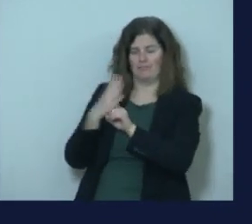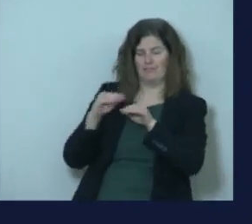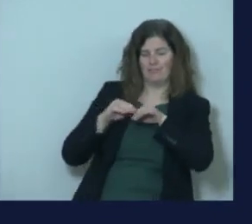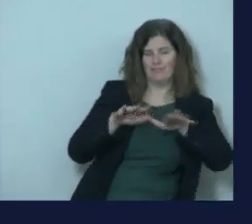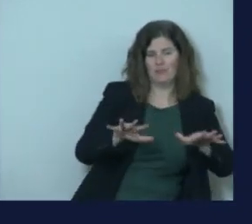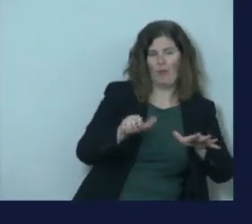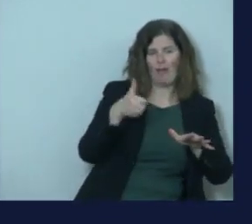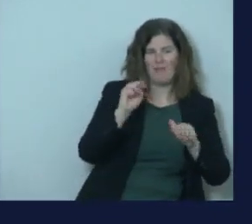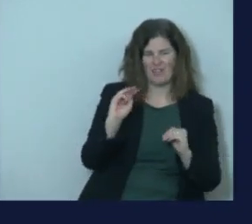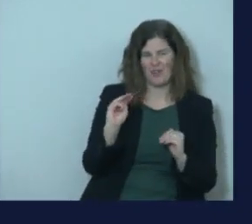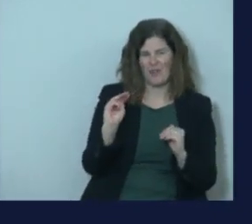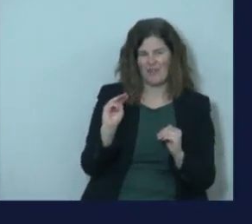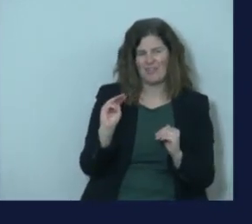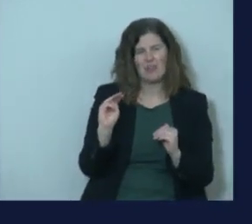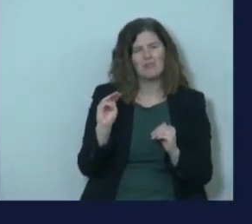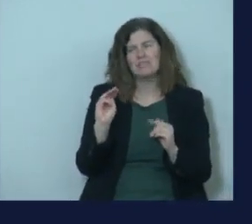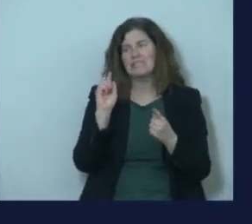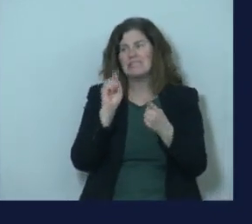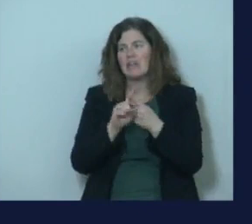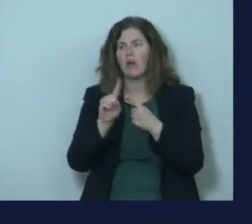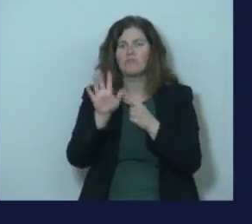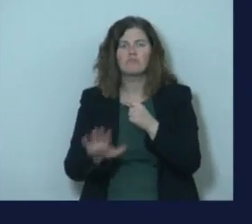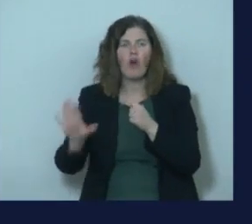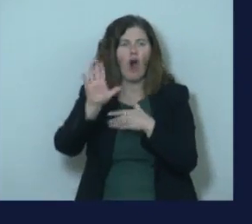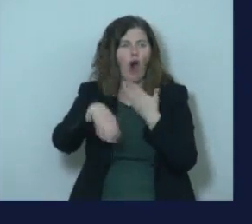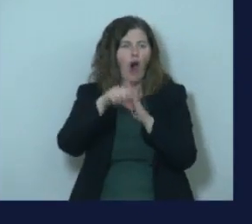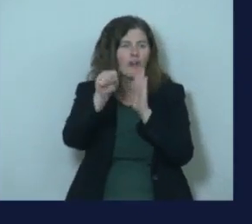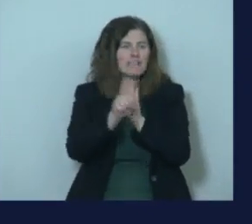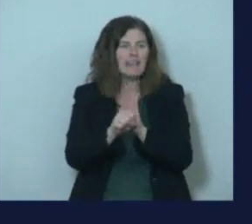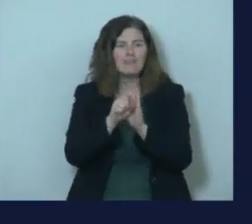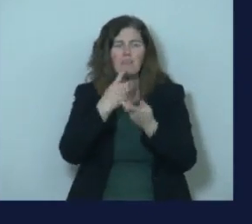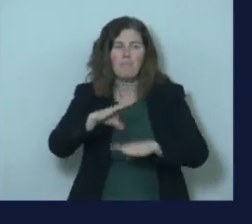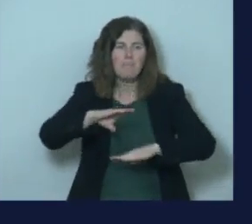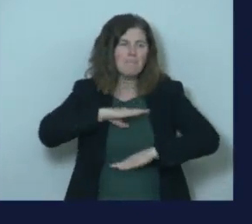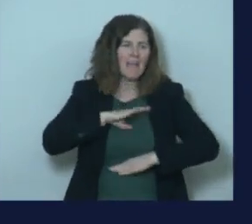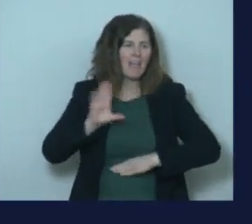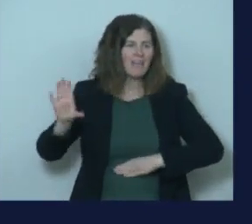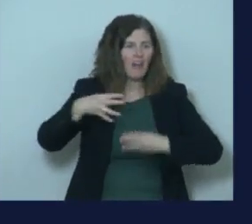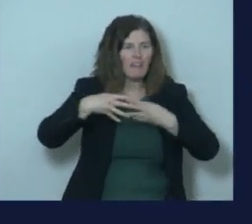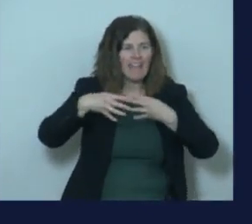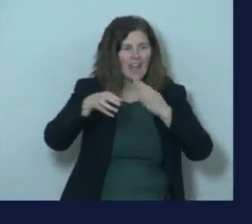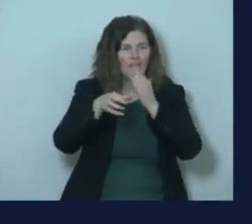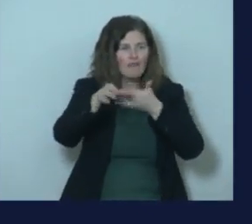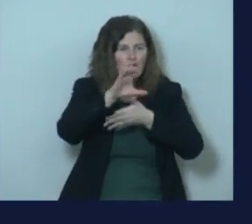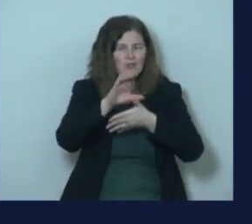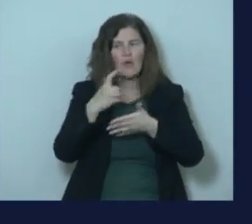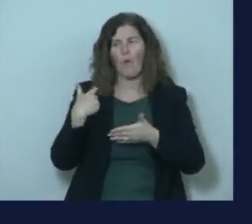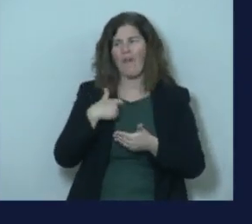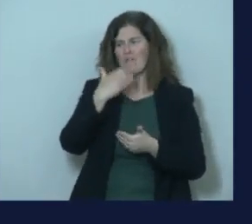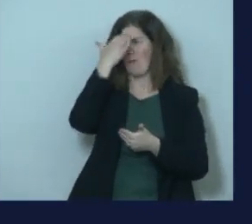NEW MEXICANS FRUSTRATED. IF YOU GO ACROSS THE BORDER, YOU ARE EXPOSING YOURSELF AND OTHER NEW MEXICANS RISK.